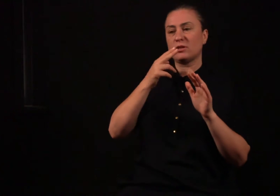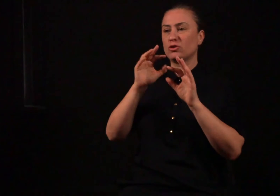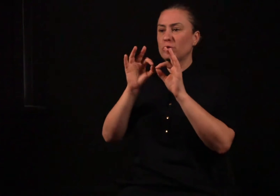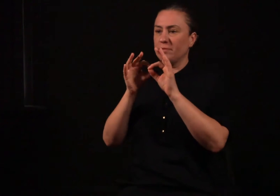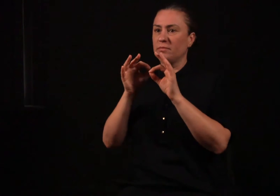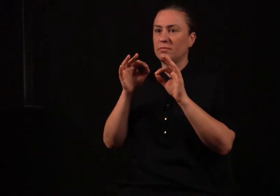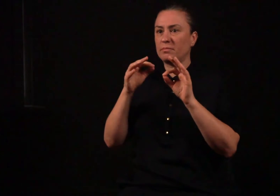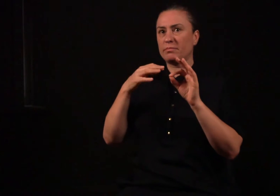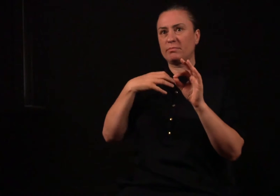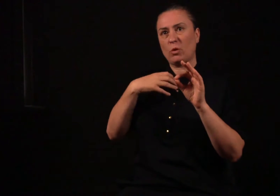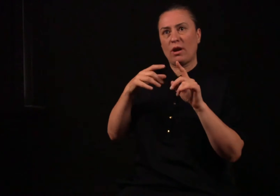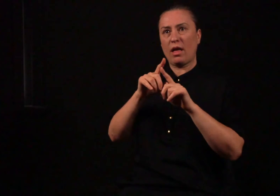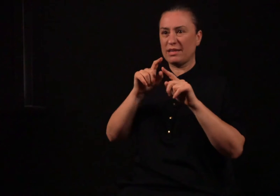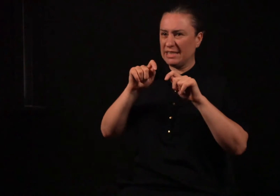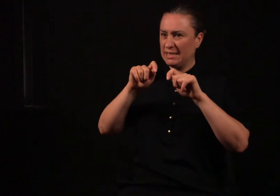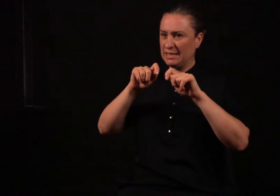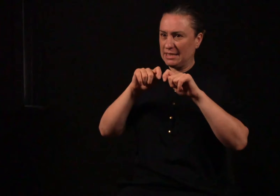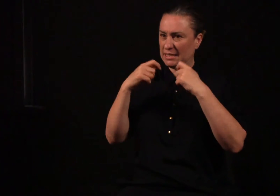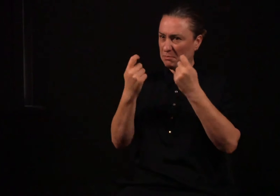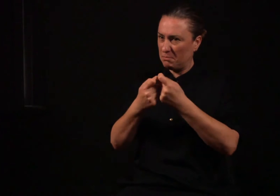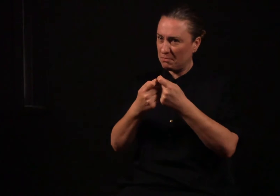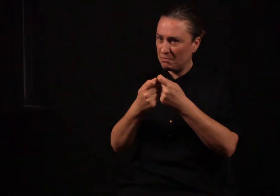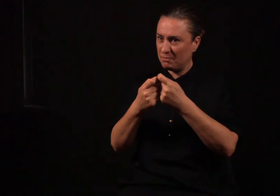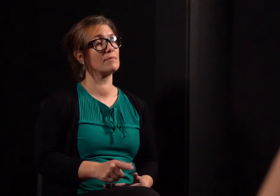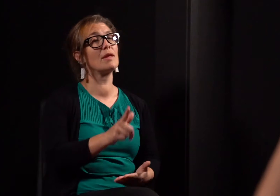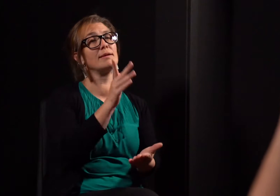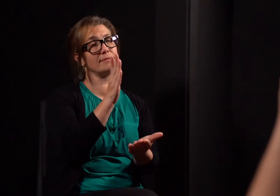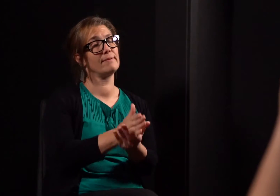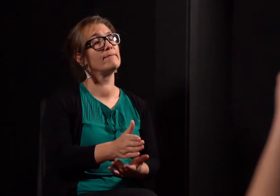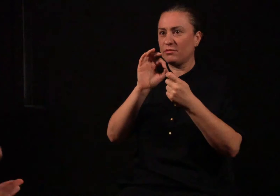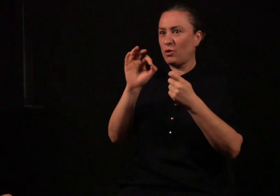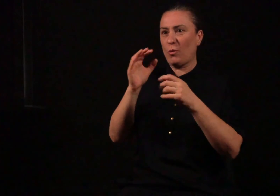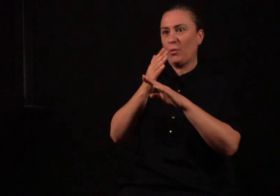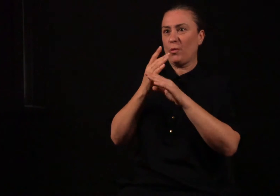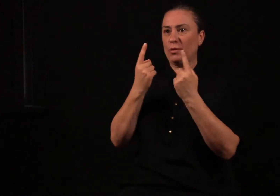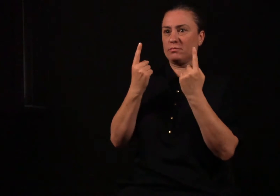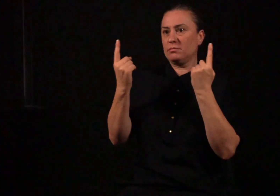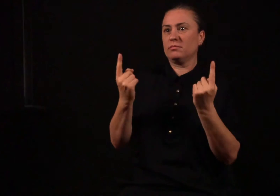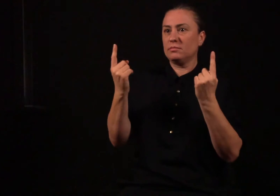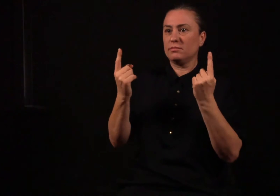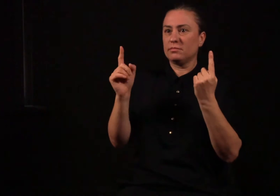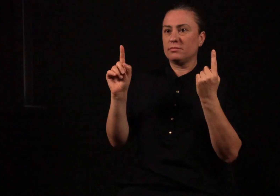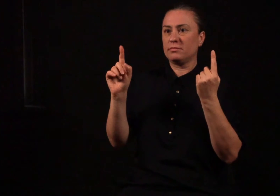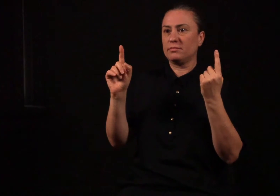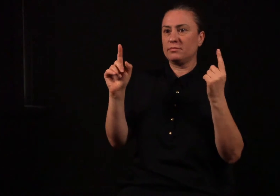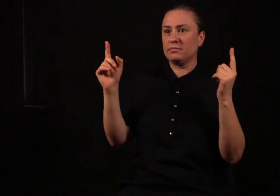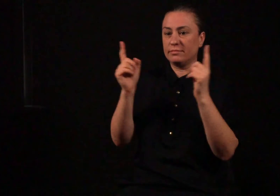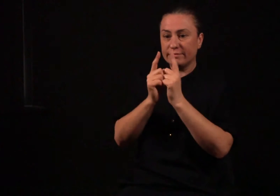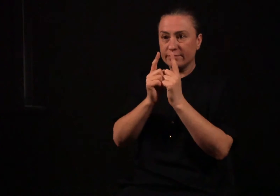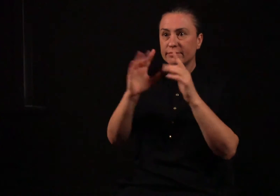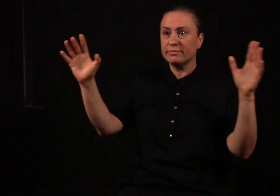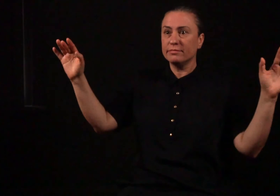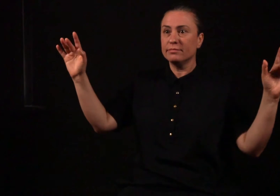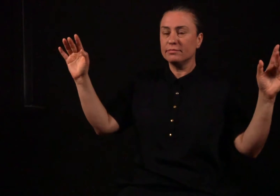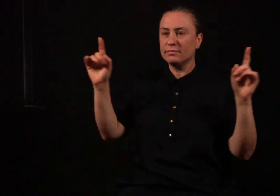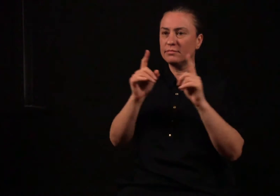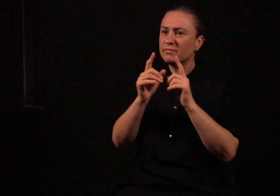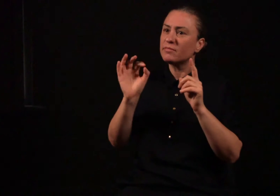You see deaf people and interpreters working together more as a team, is that right? Not so much in silos, coming together just for the job, then leaving.